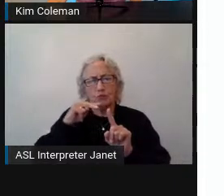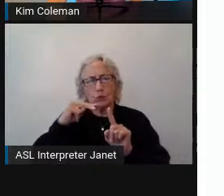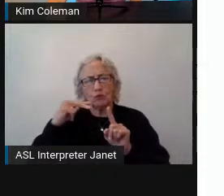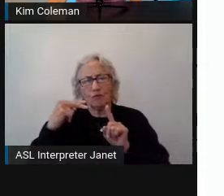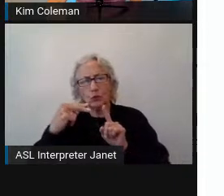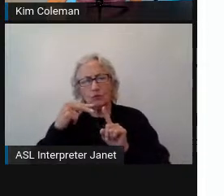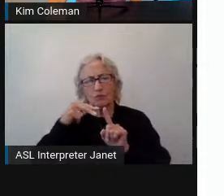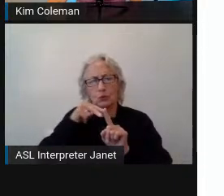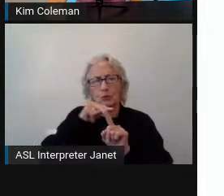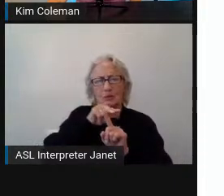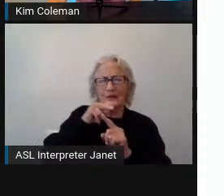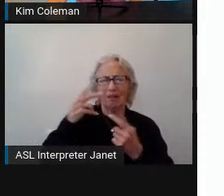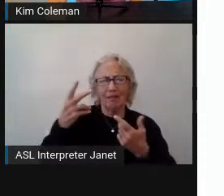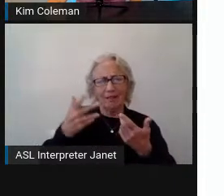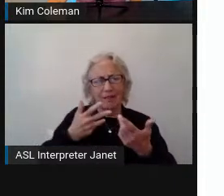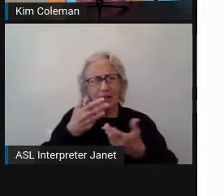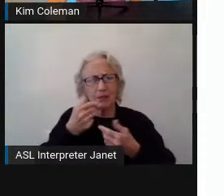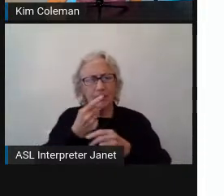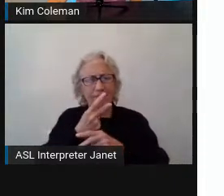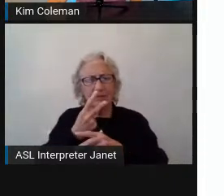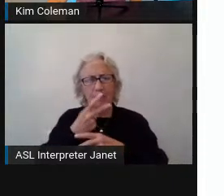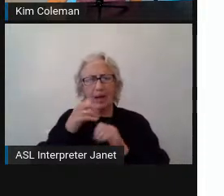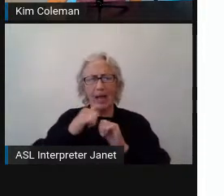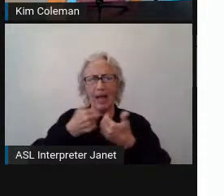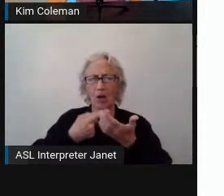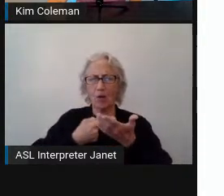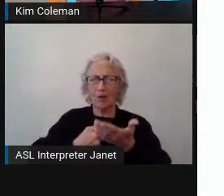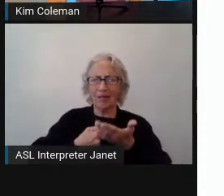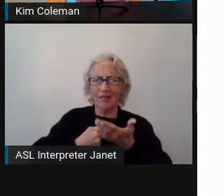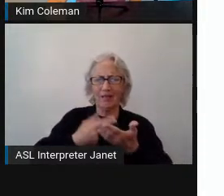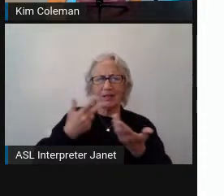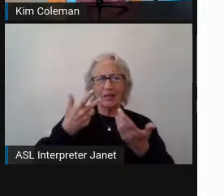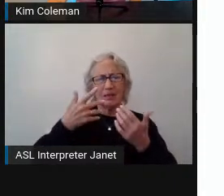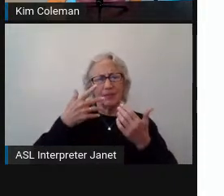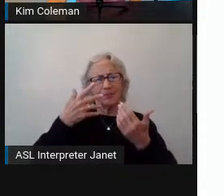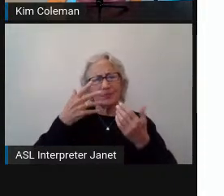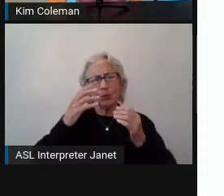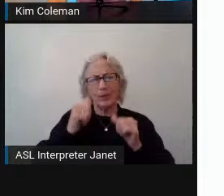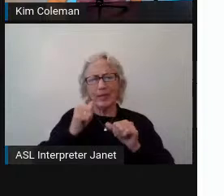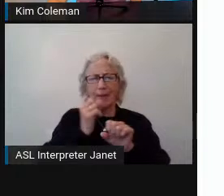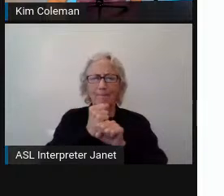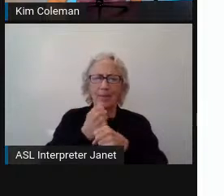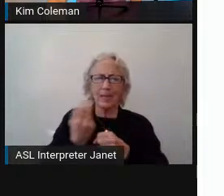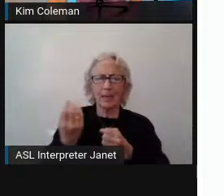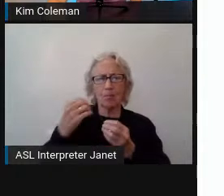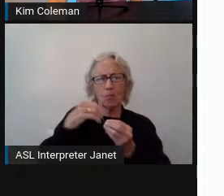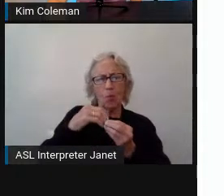lots of different use. So it is not so easy to check. So we are discussing how we